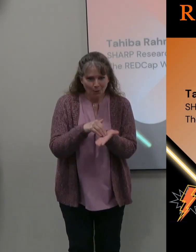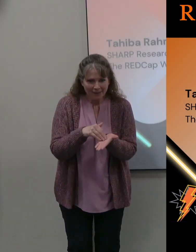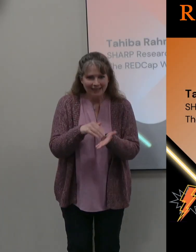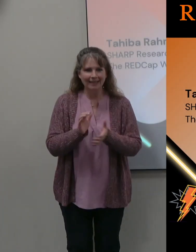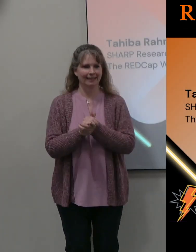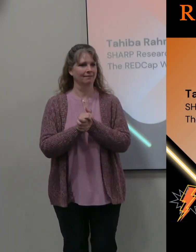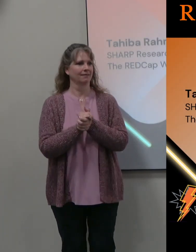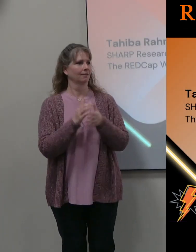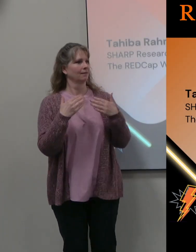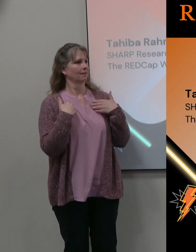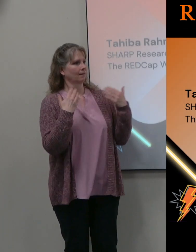Hello again.